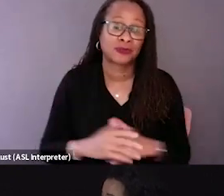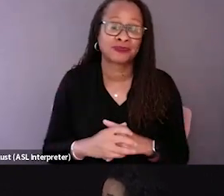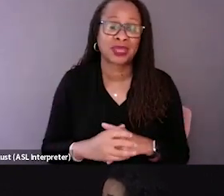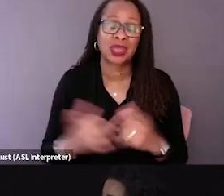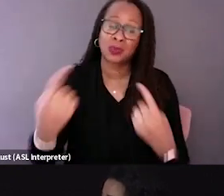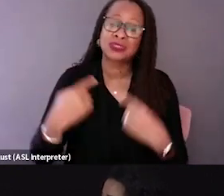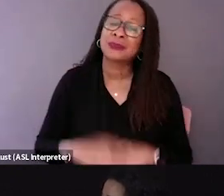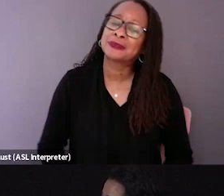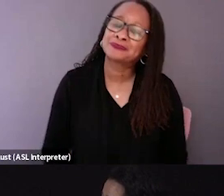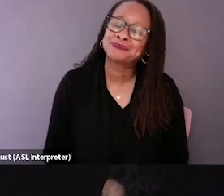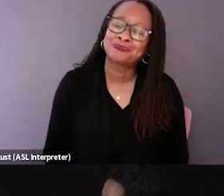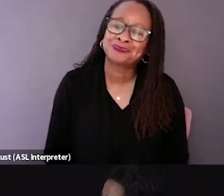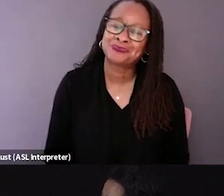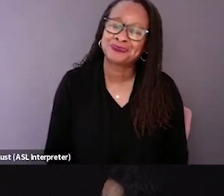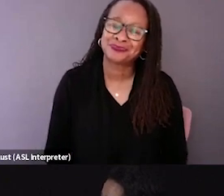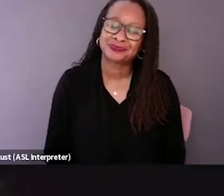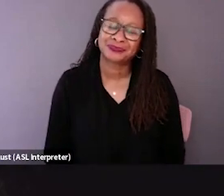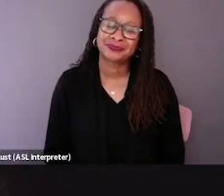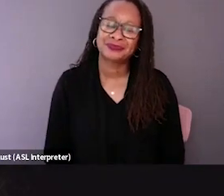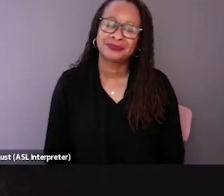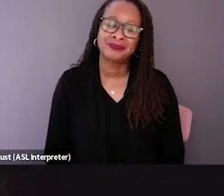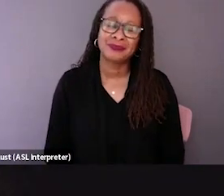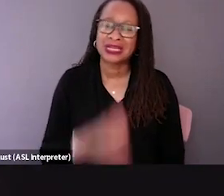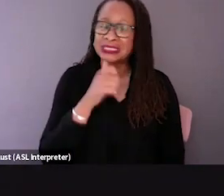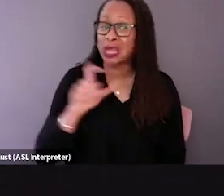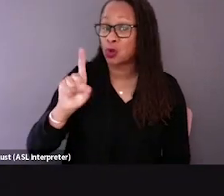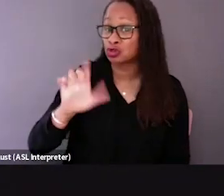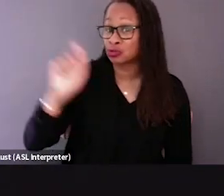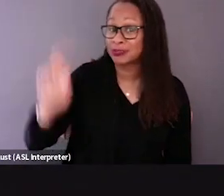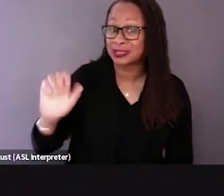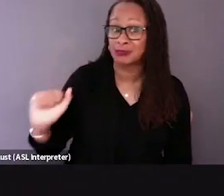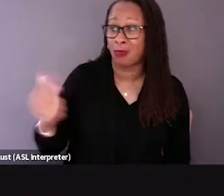So, you know, it wasn't 100% like all new regulatory.